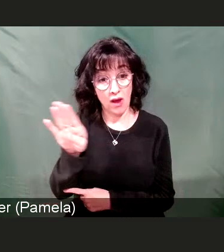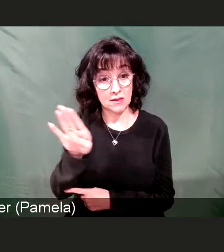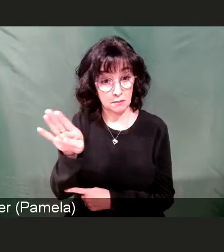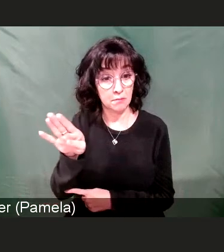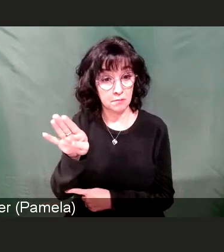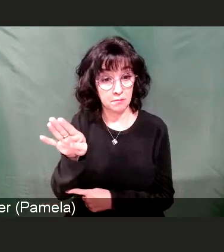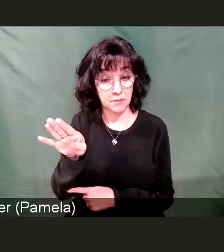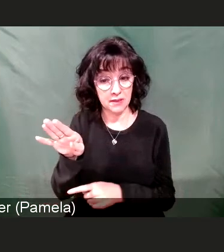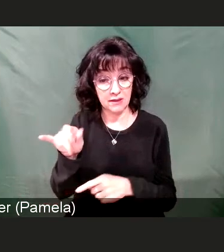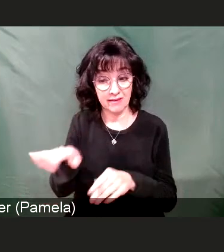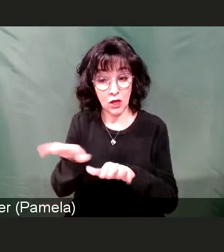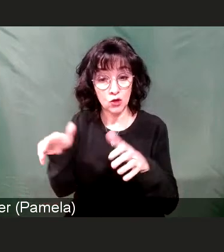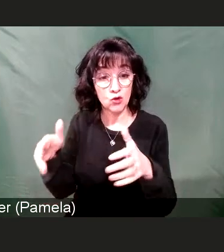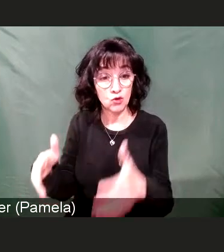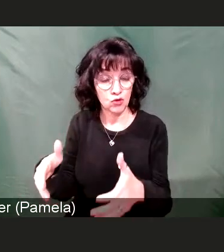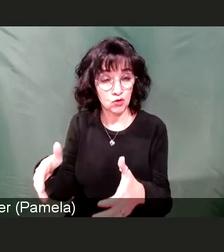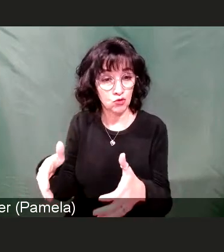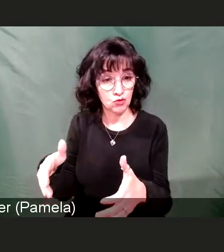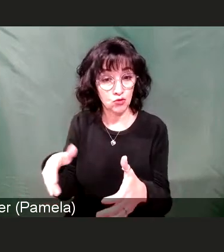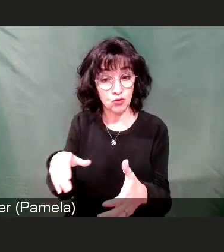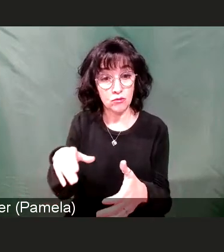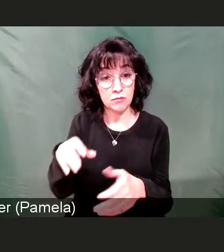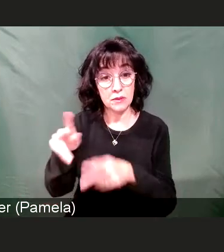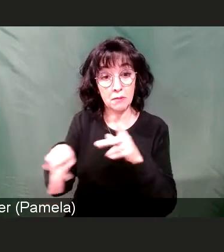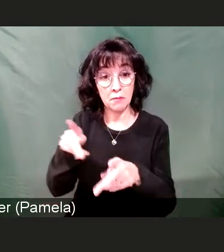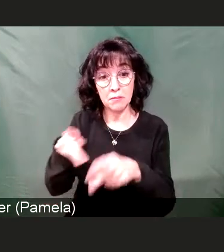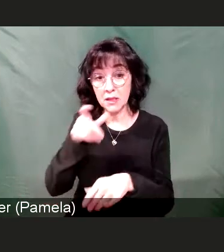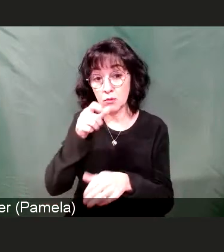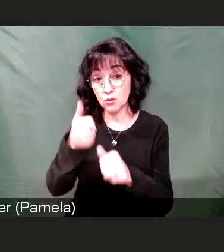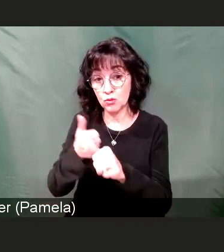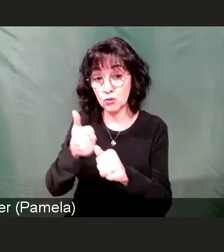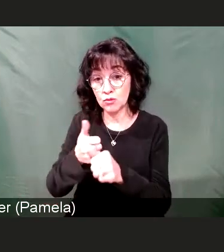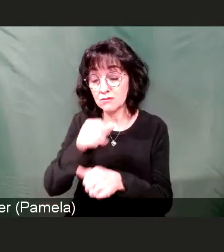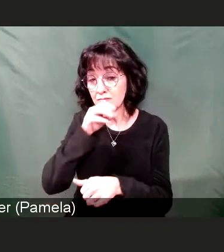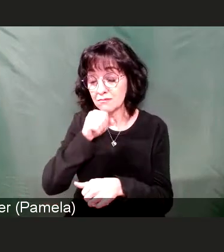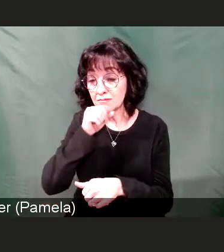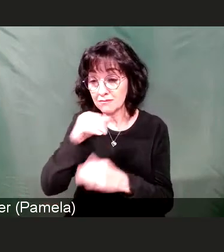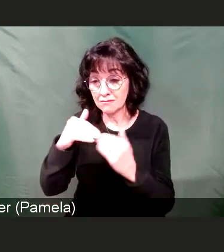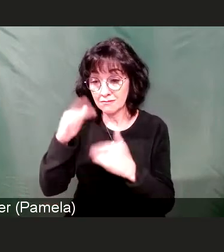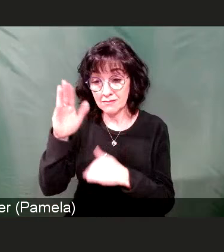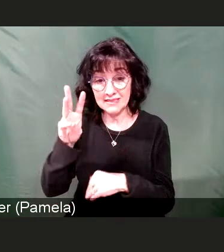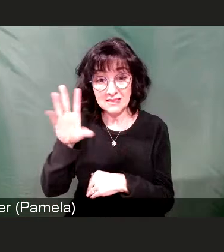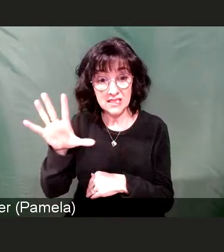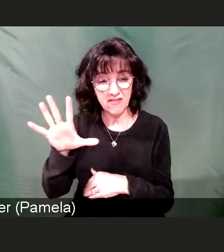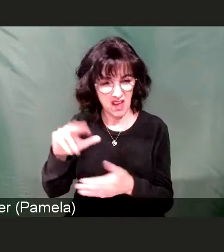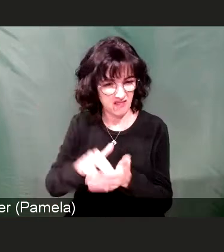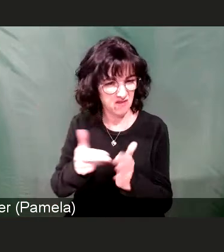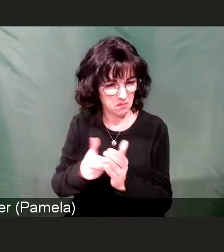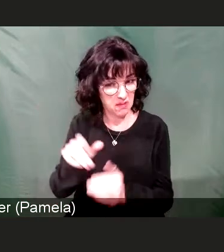than 200,000 Delawareans now becoming eligible for the COVID vaccine.